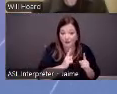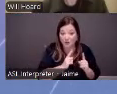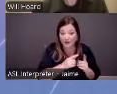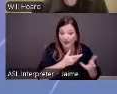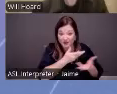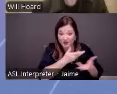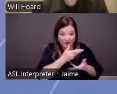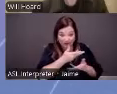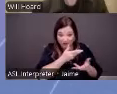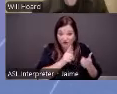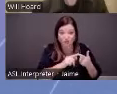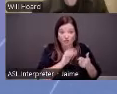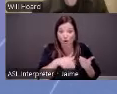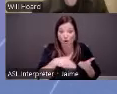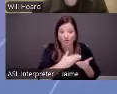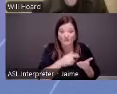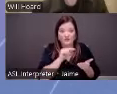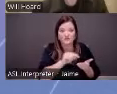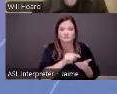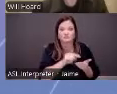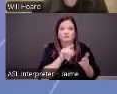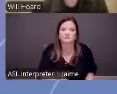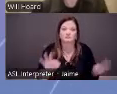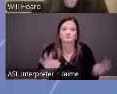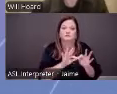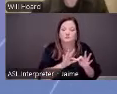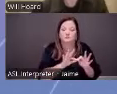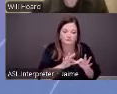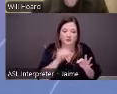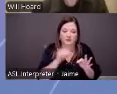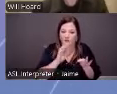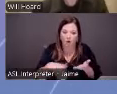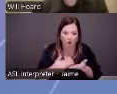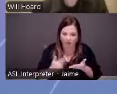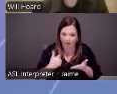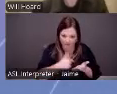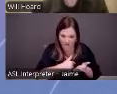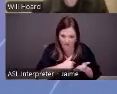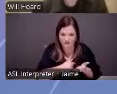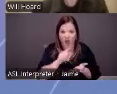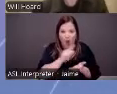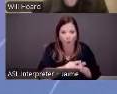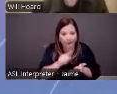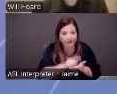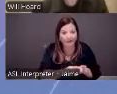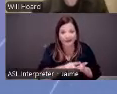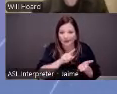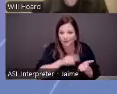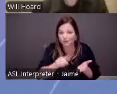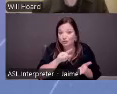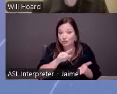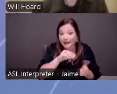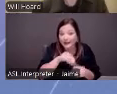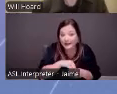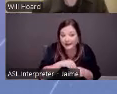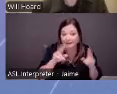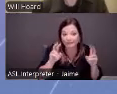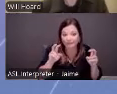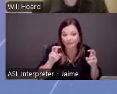was fundamental to it all. We had the weekly check-ins. Or if we did miss a week, we had it the next week.